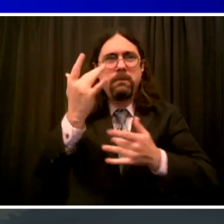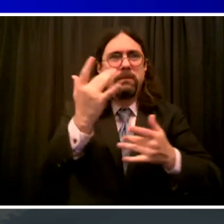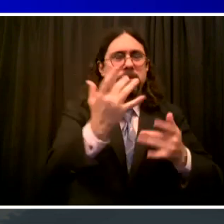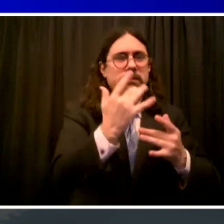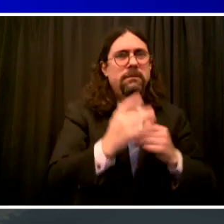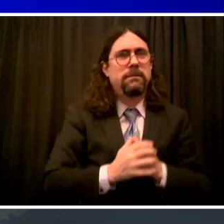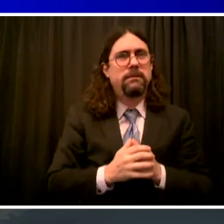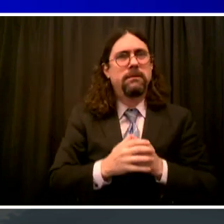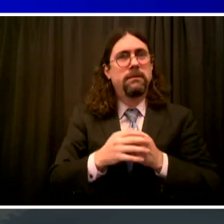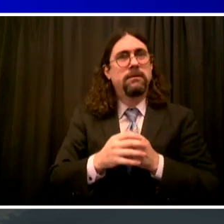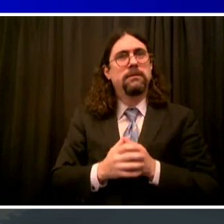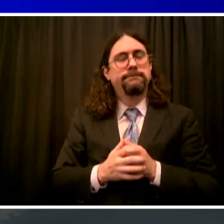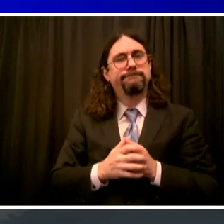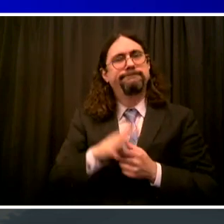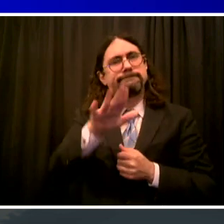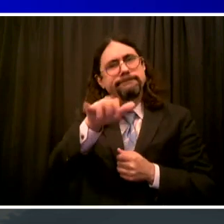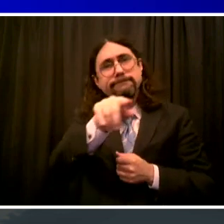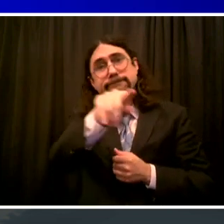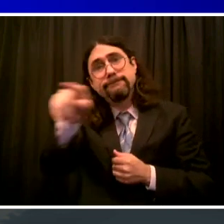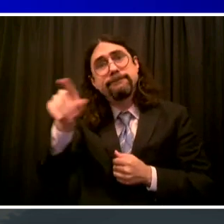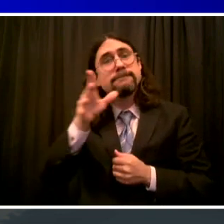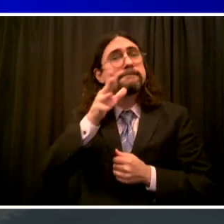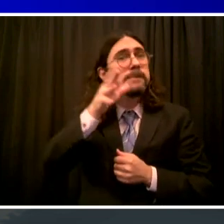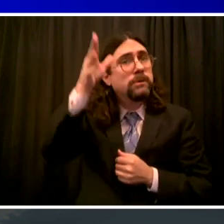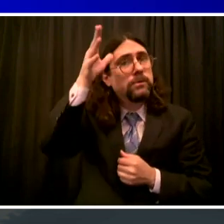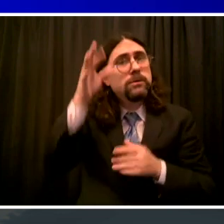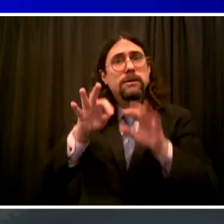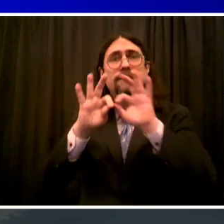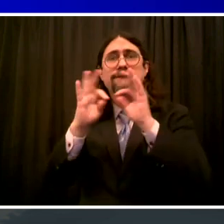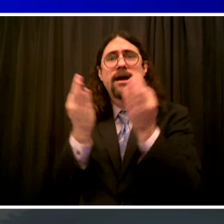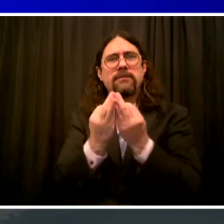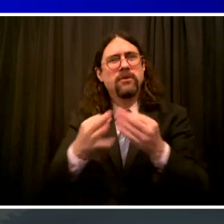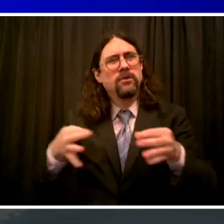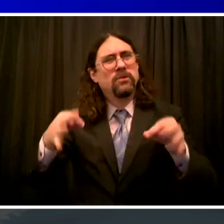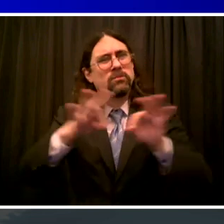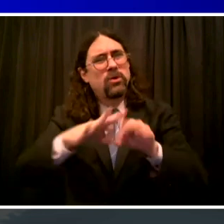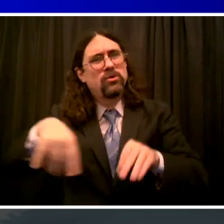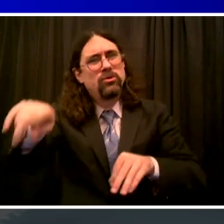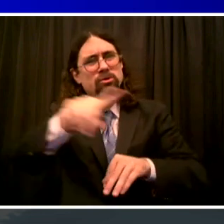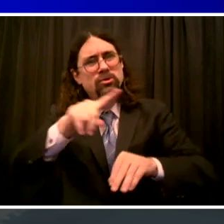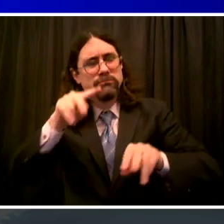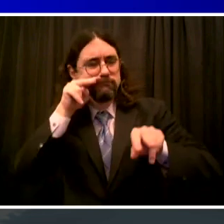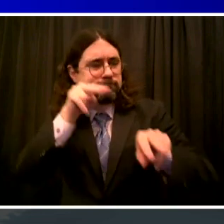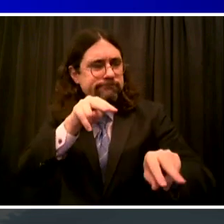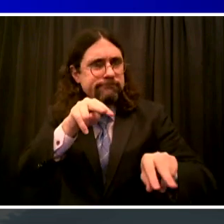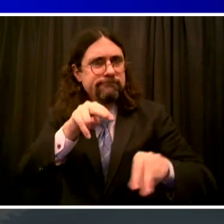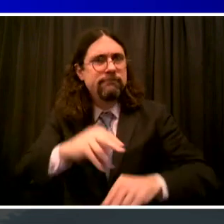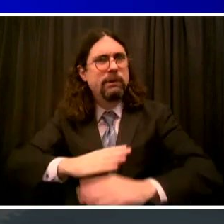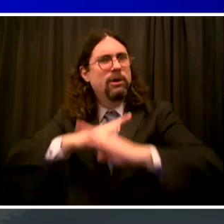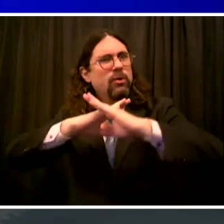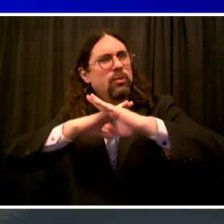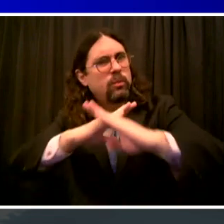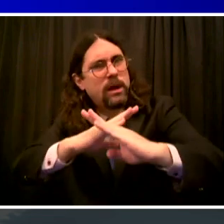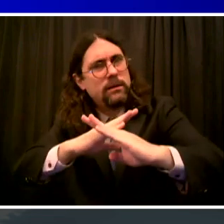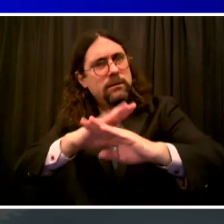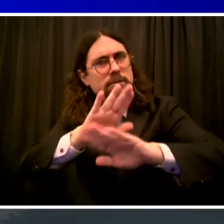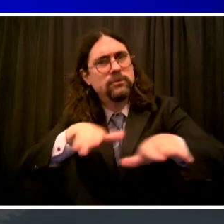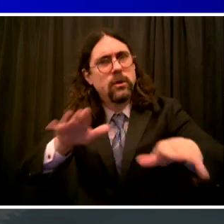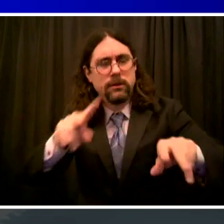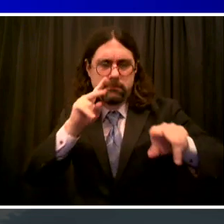IT SERIOUSLY. I'MG OIGN TO KEEP SAYING TO PARENTS ANFAD MILY MEMBERS, I NEED YOU TO BE VIIGLA NTTO